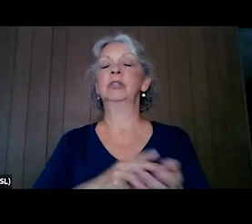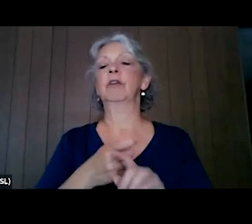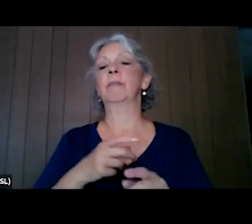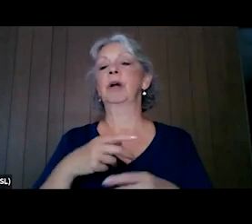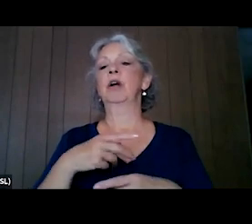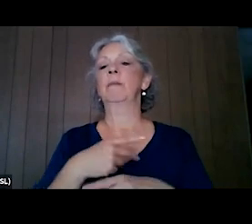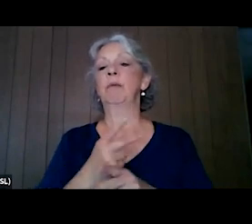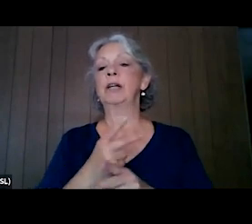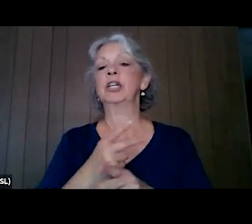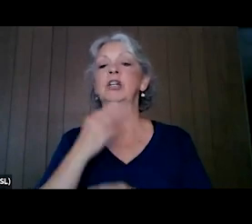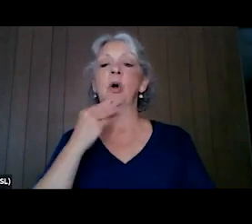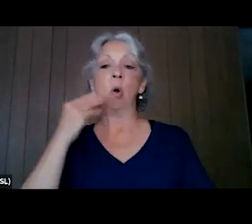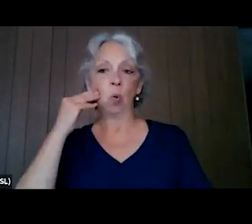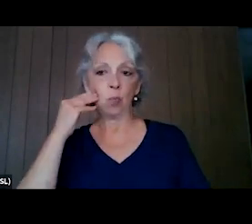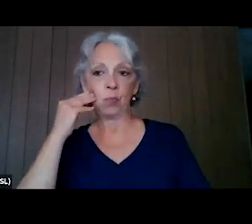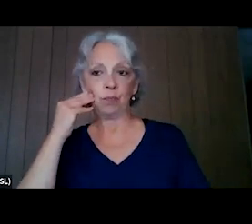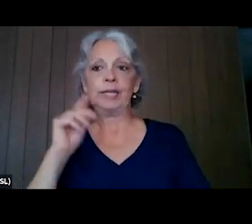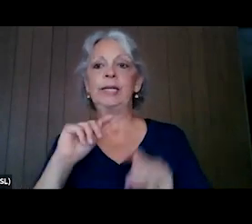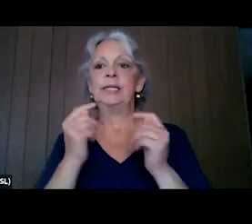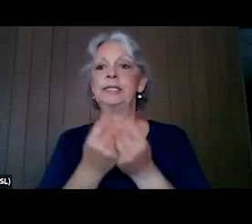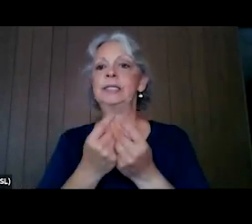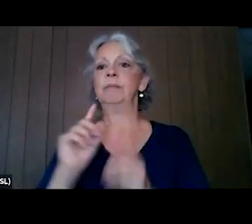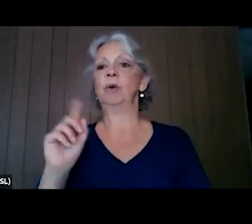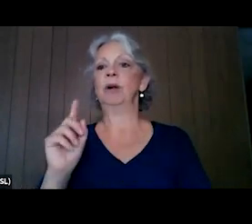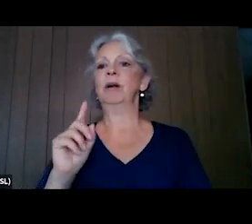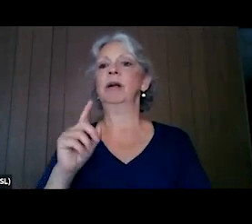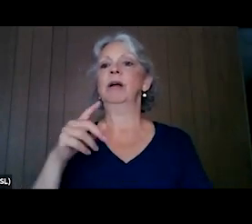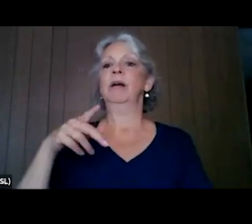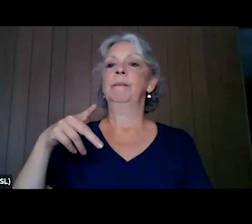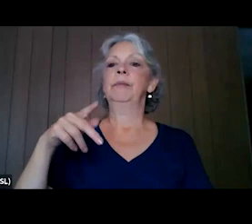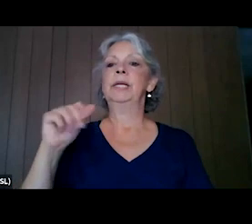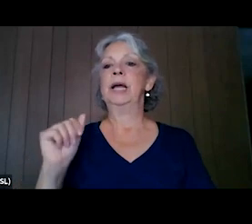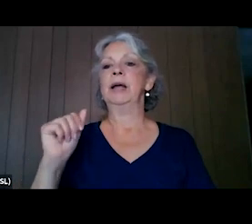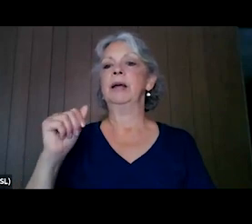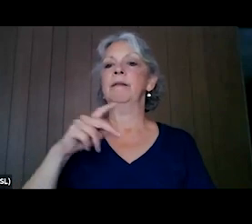Our Project Home team is located in Philadelphia, Pennsylvania. Thank you for the great intro